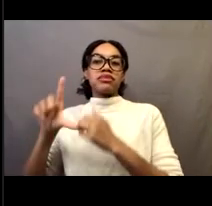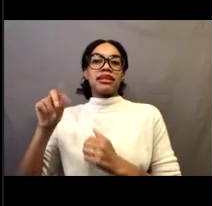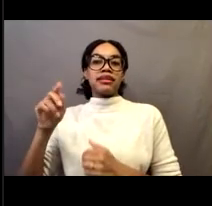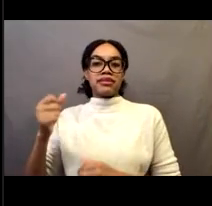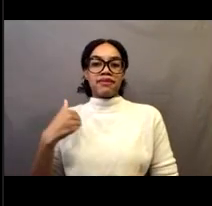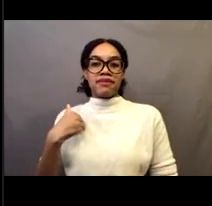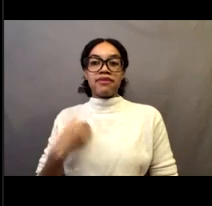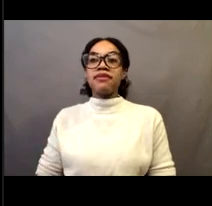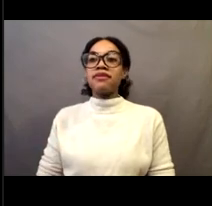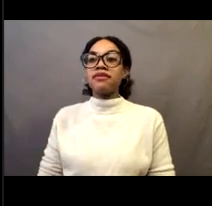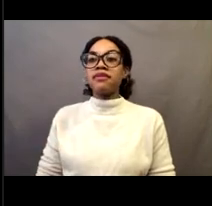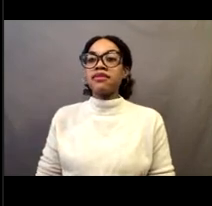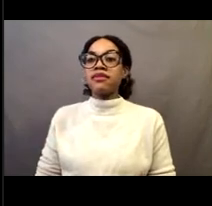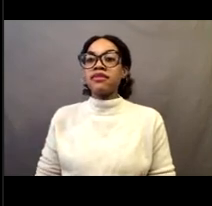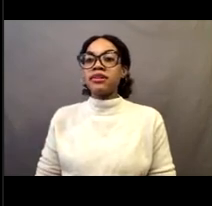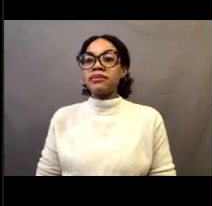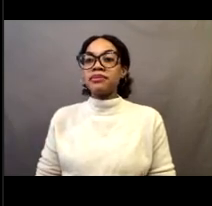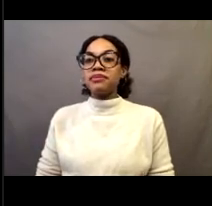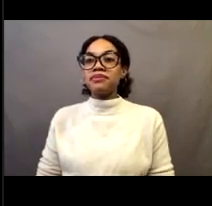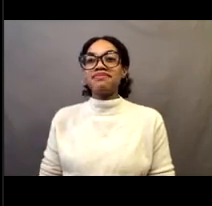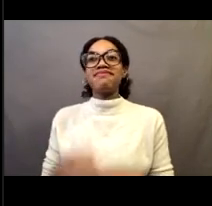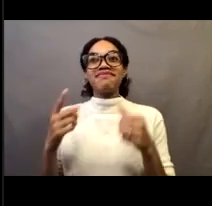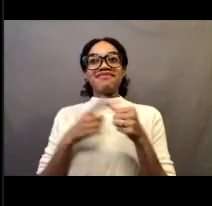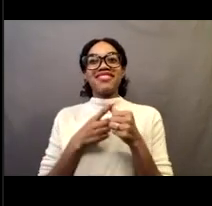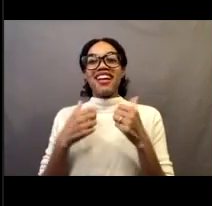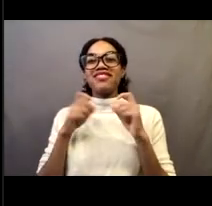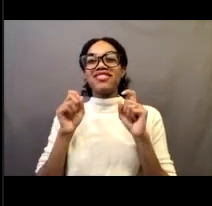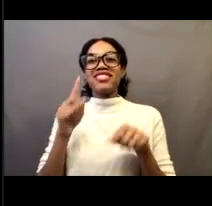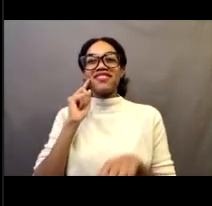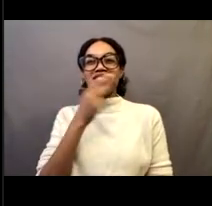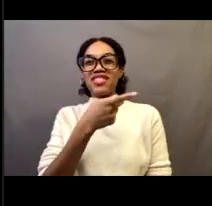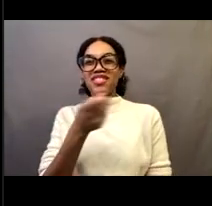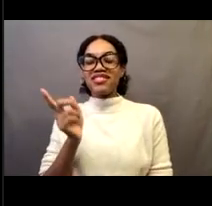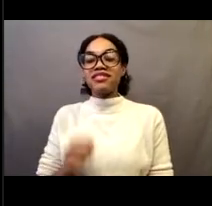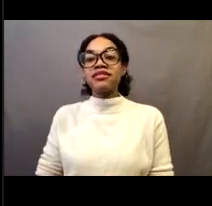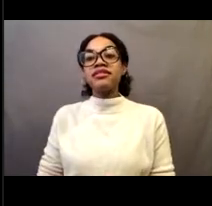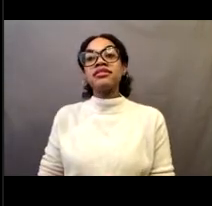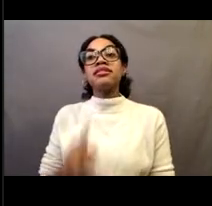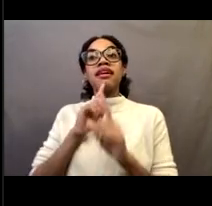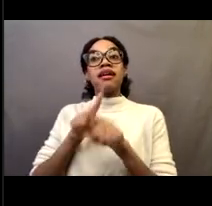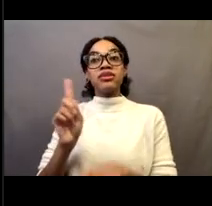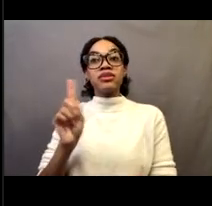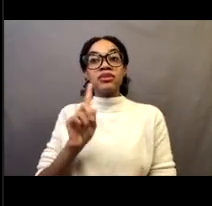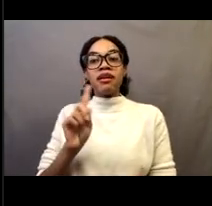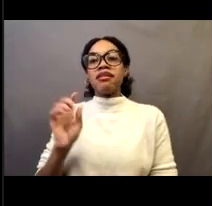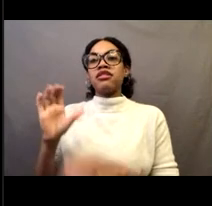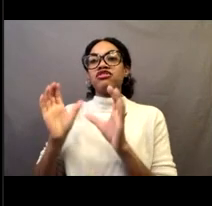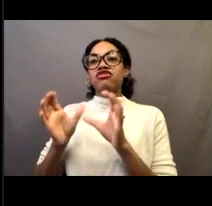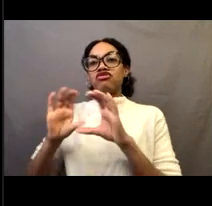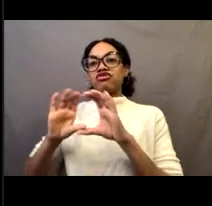So first I have a question for you and you can go ahead and write your answer in the chat along with where you live and Grace will give us